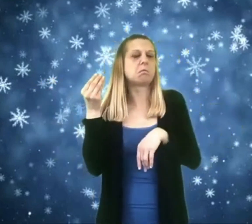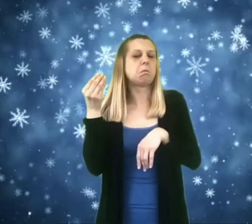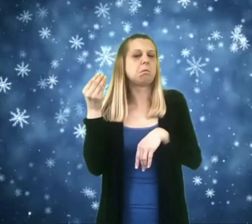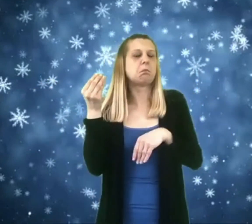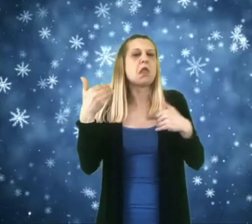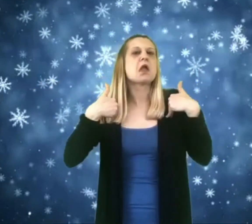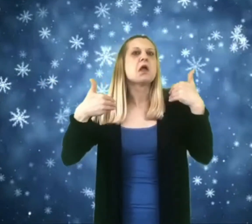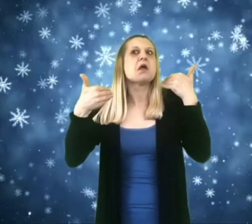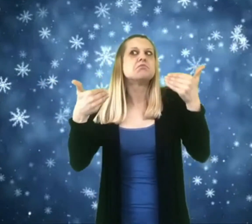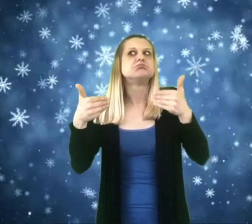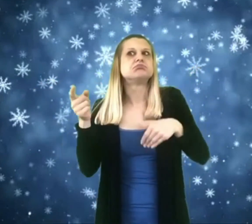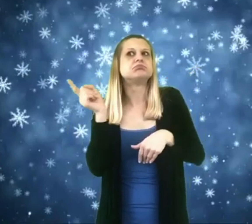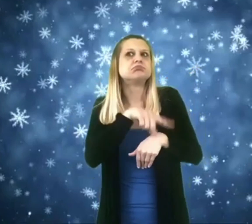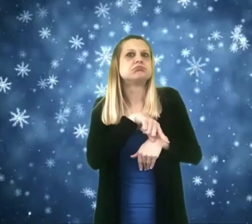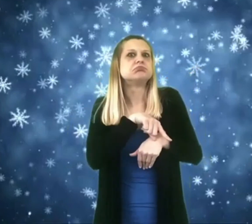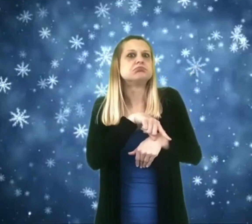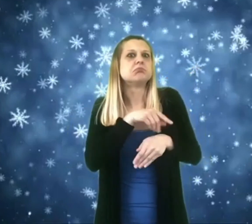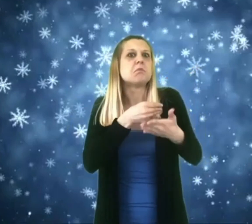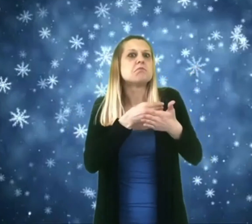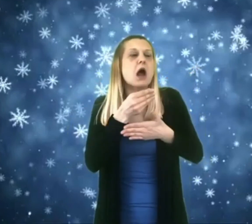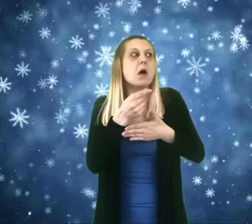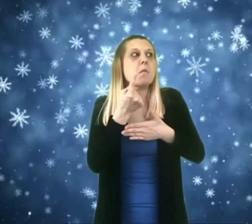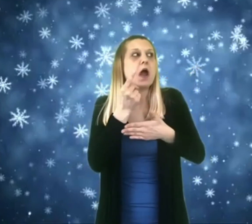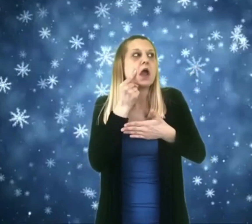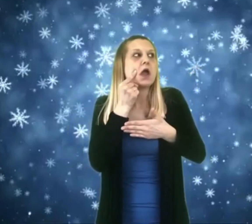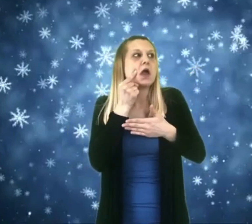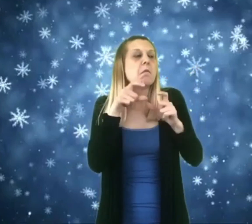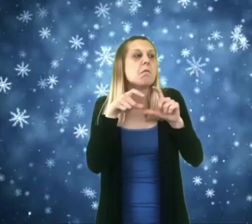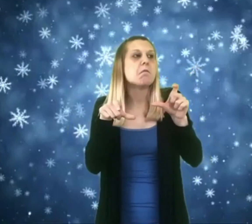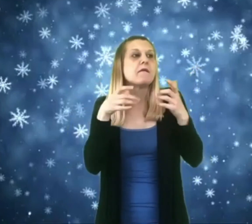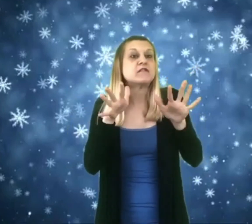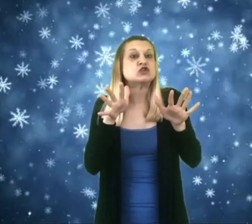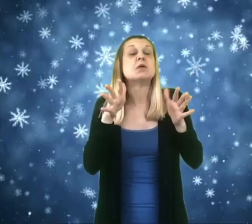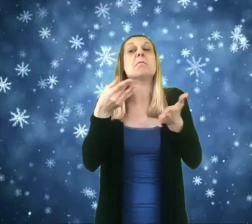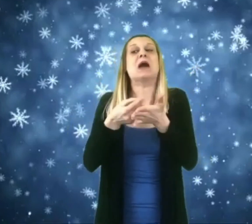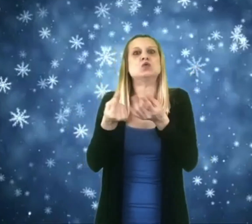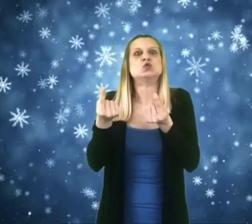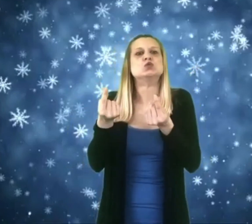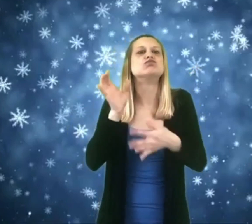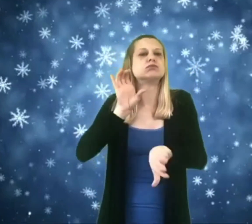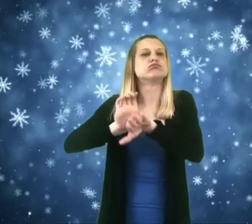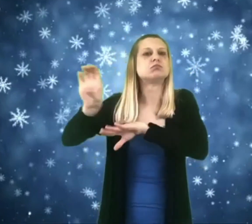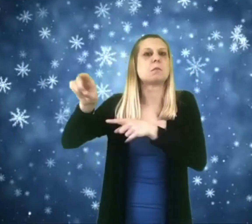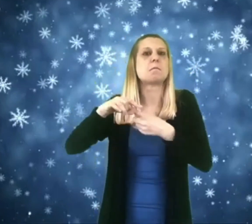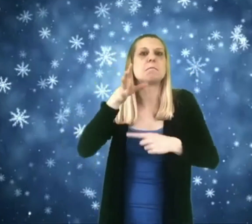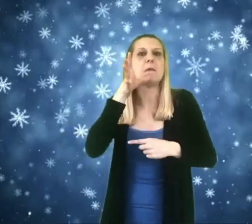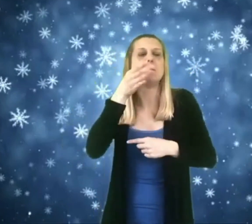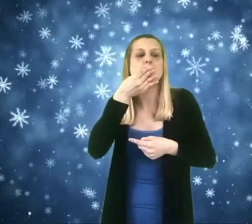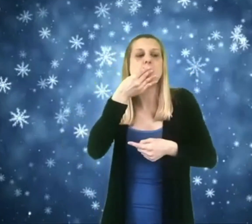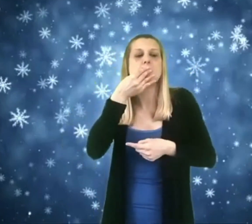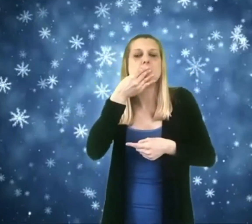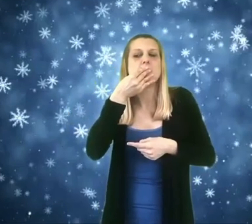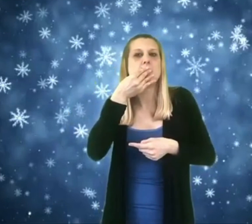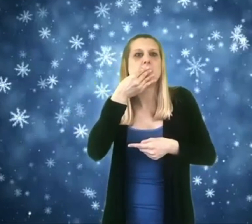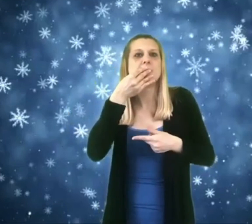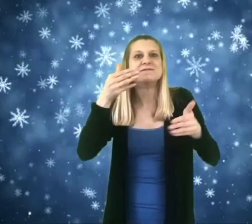"What I would do?" he whispered quickly to himself, "I would buy one luscious bar of chocolate. and the rest of the money he would take straight back home and give to his mother.